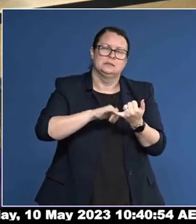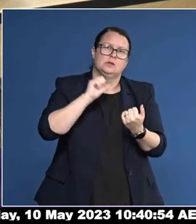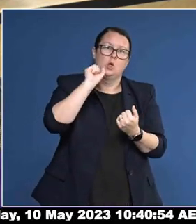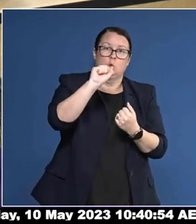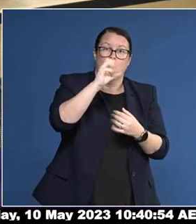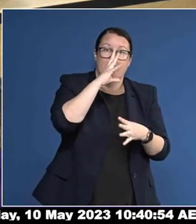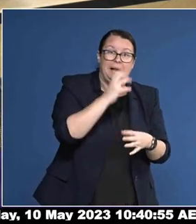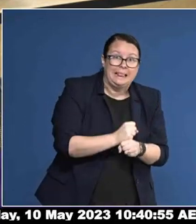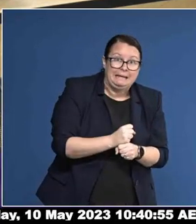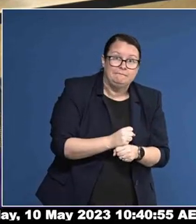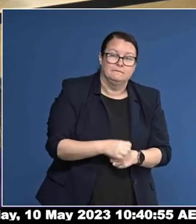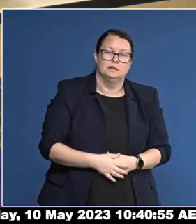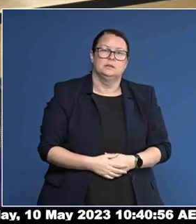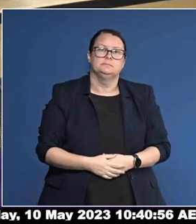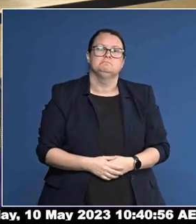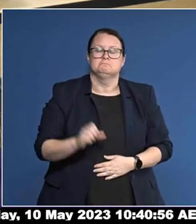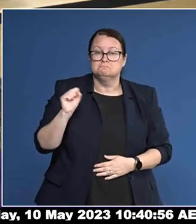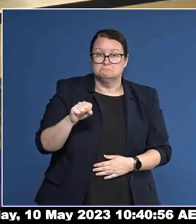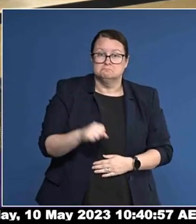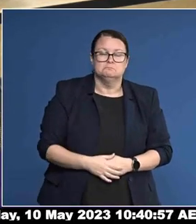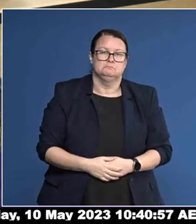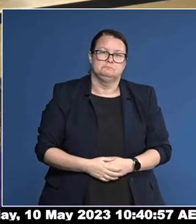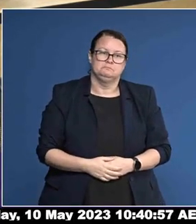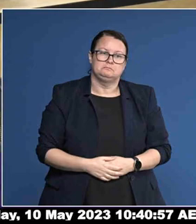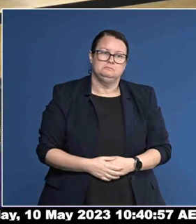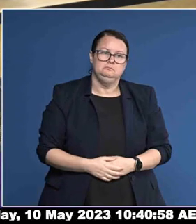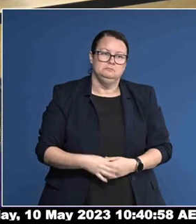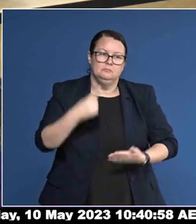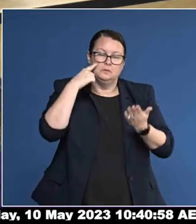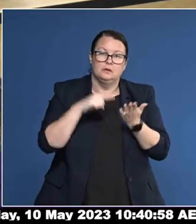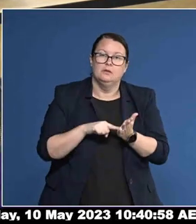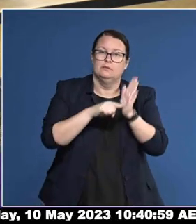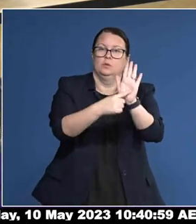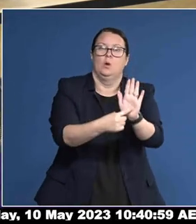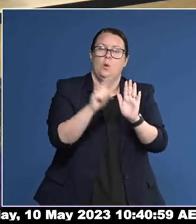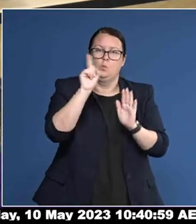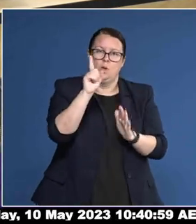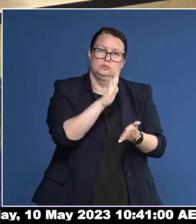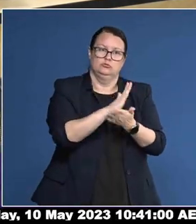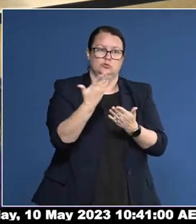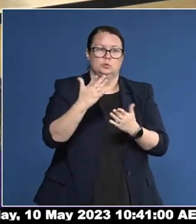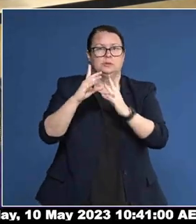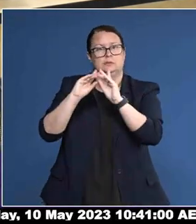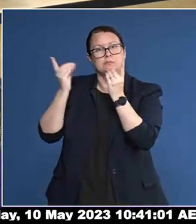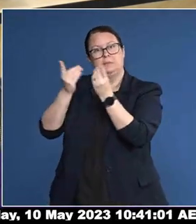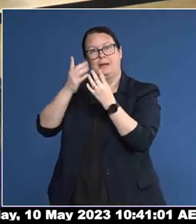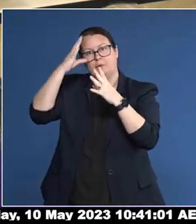Yes. Correct. MS MAHONY: And reflecting what you say the true position for the Department of Education was? MS STEVENSON: Yes.